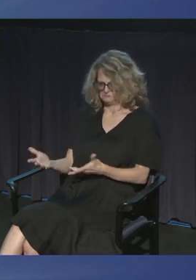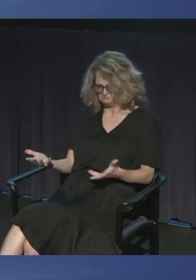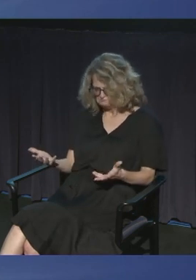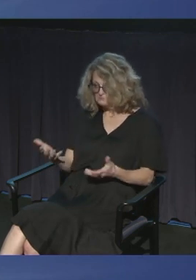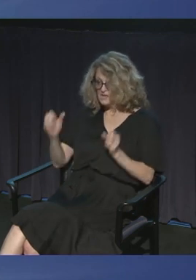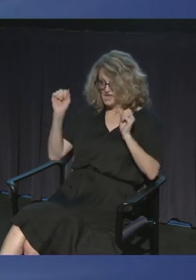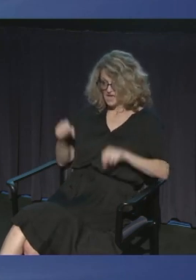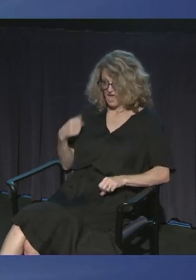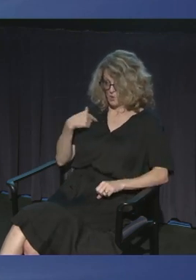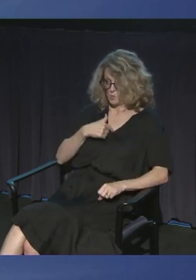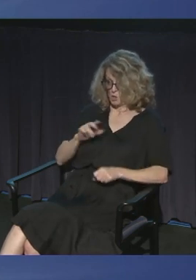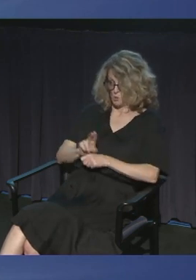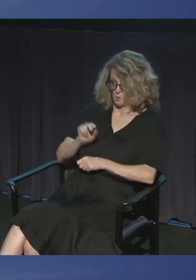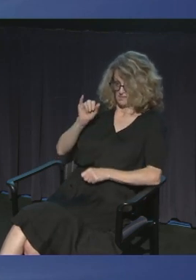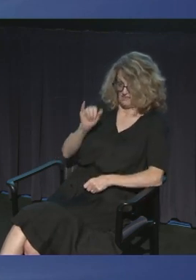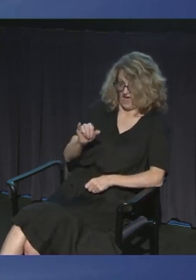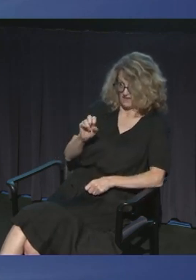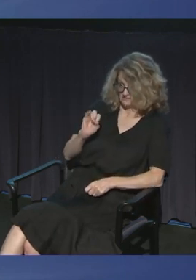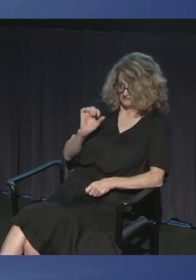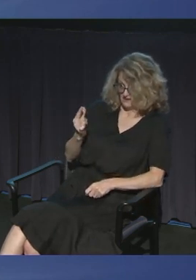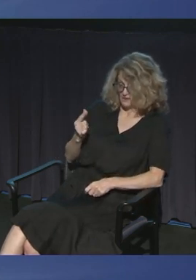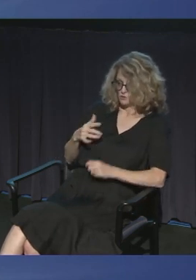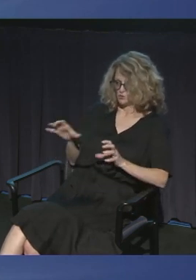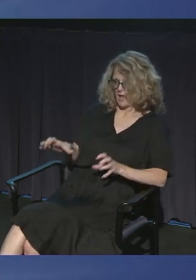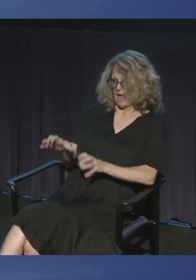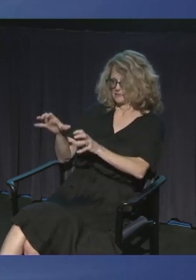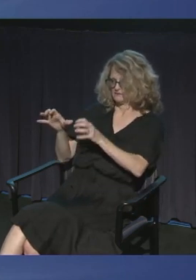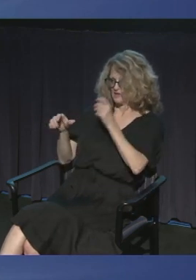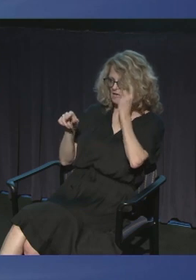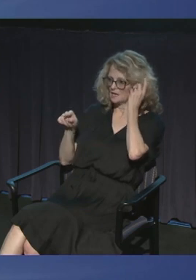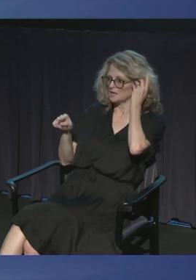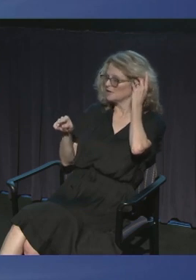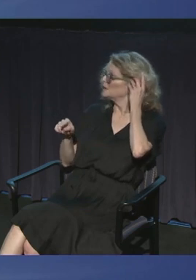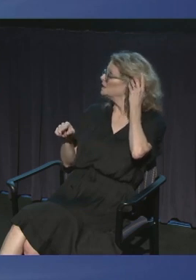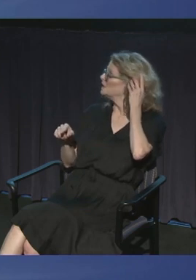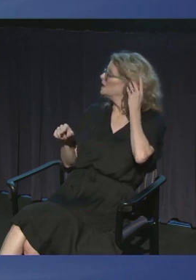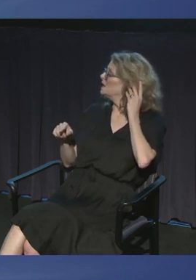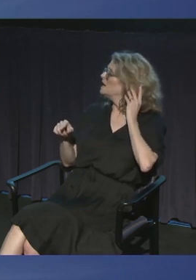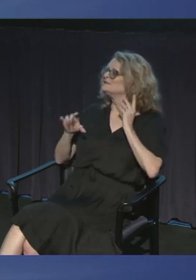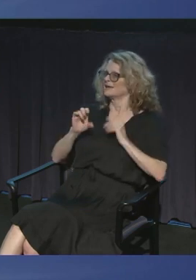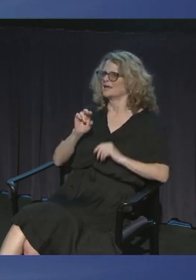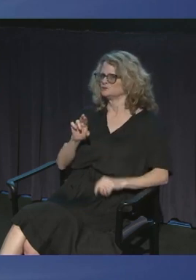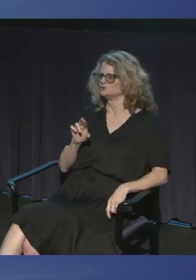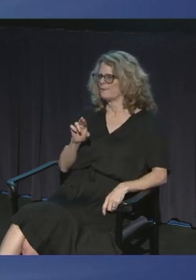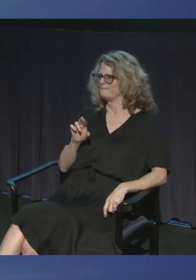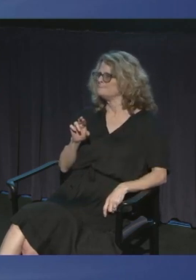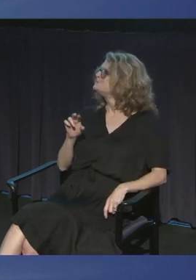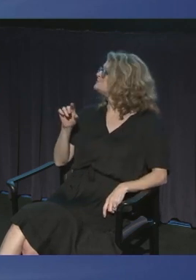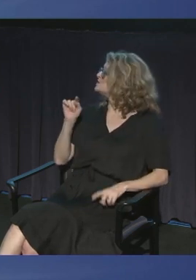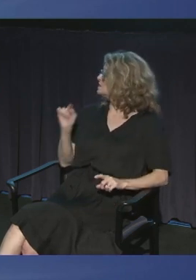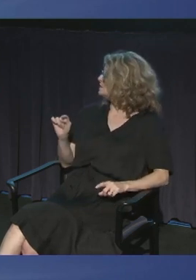THIS UNI-STING TO ACTIVATE STING IN CANCER AND WAS UNIQUE